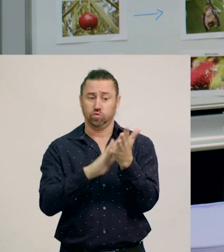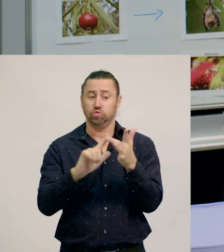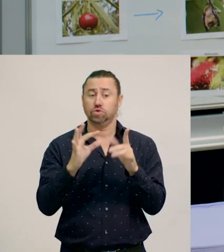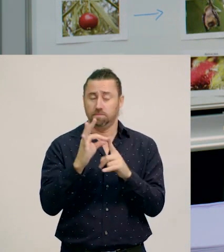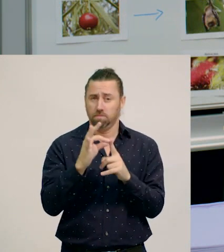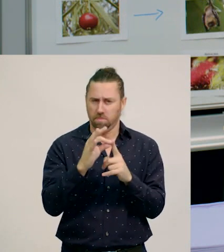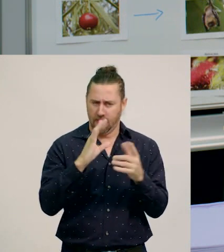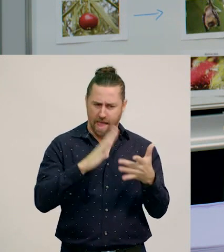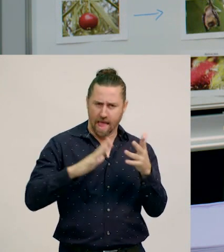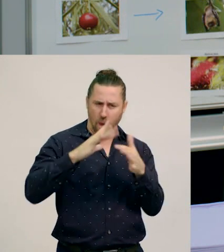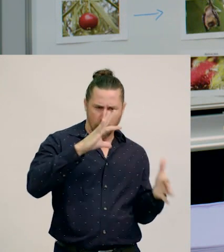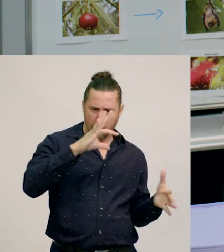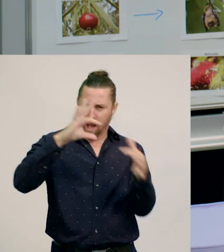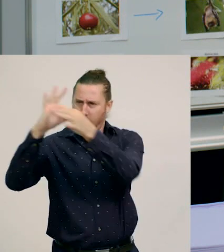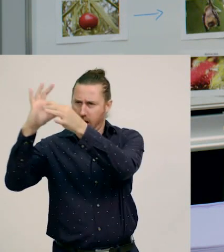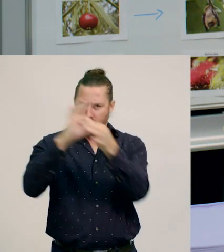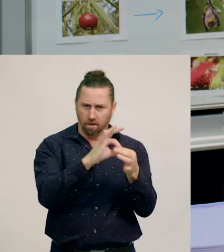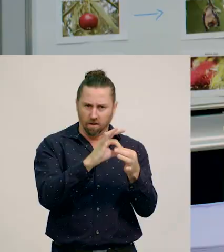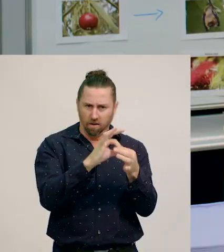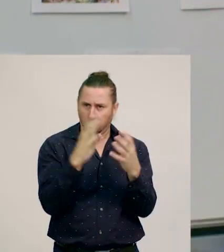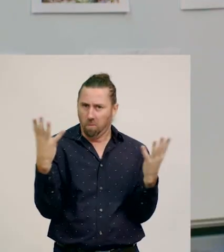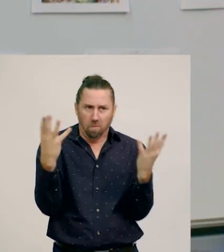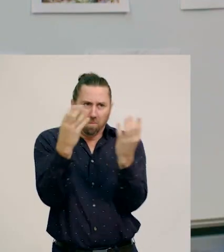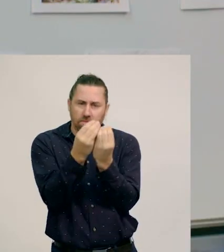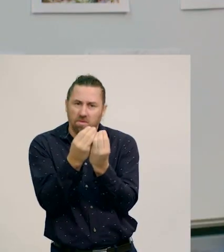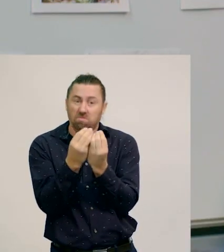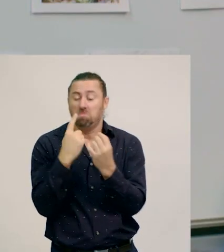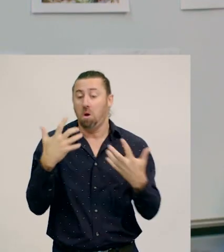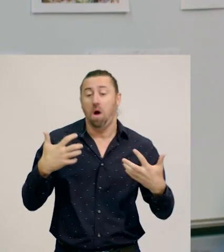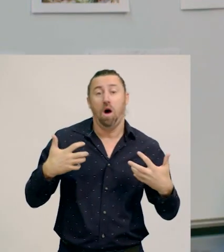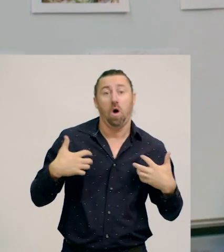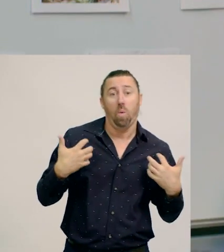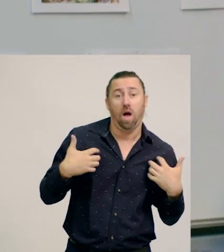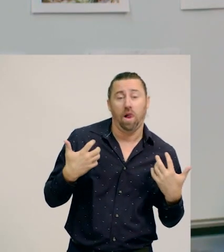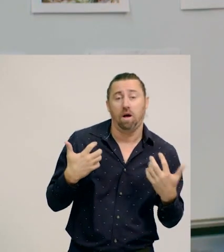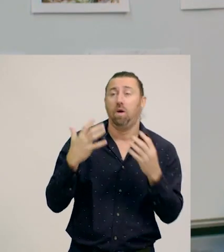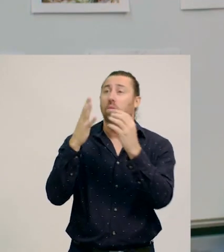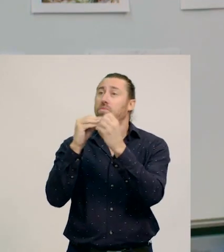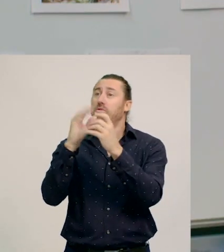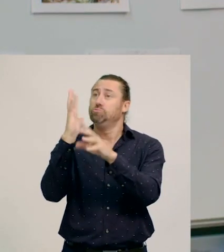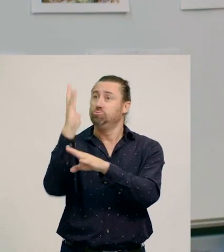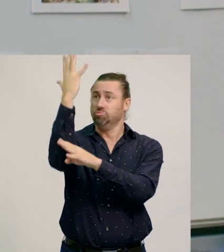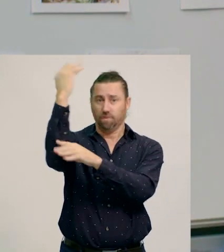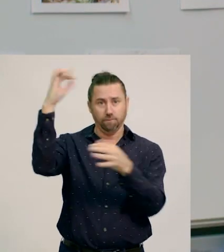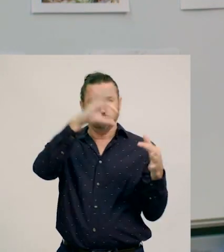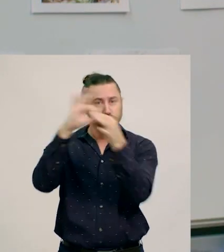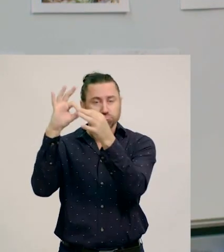things are connected, and have an effect on each other. For example, koalas and eucalyptus trees have a relationship.